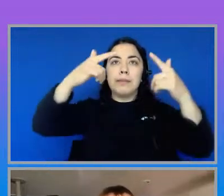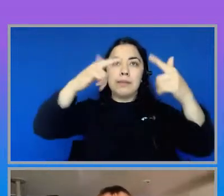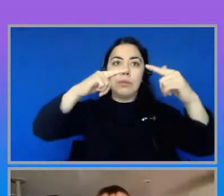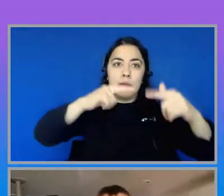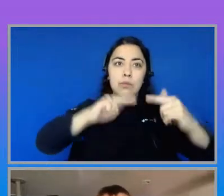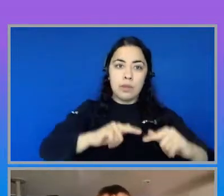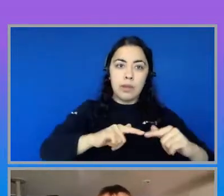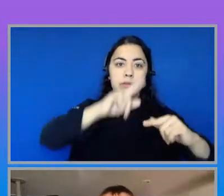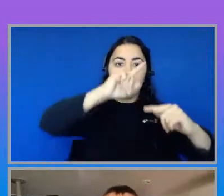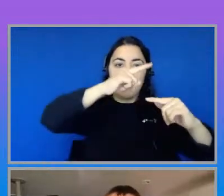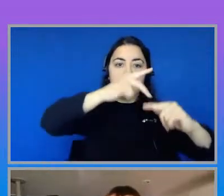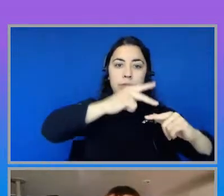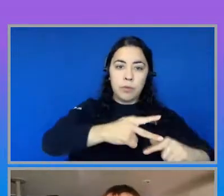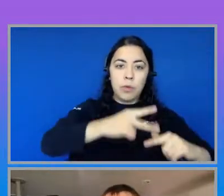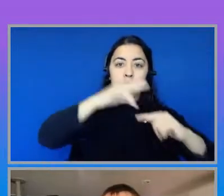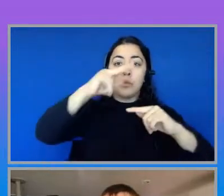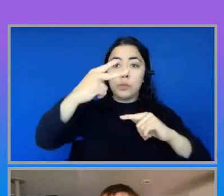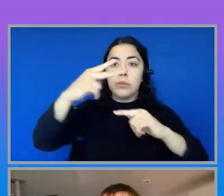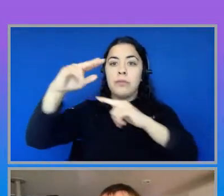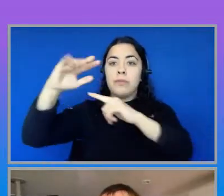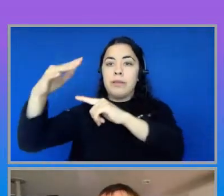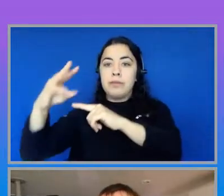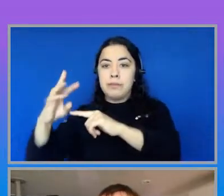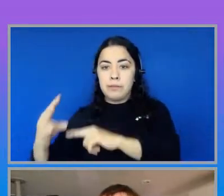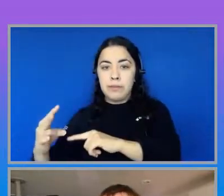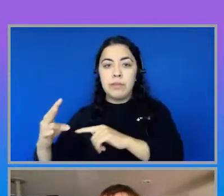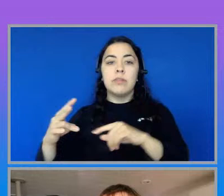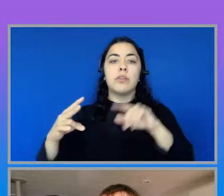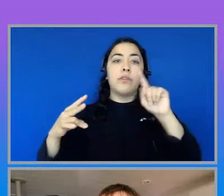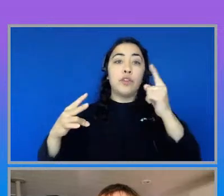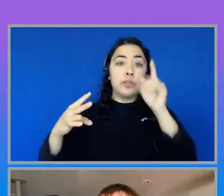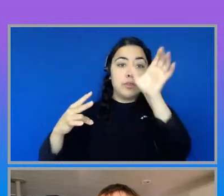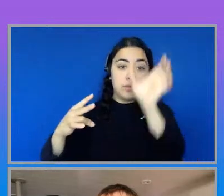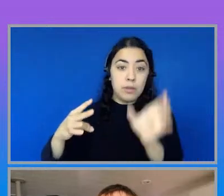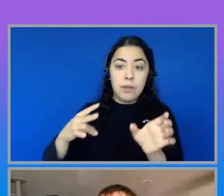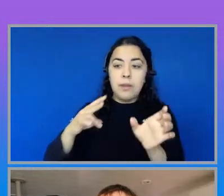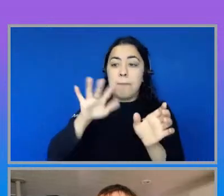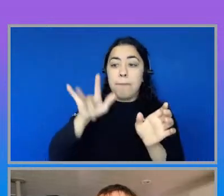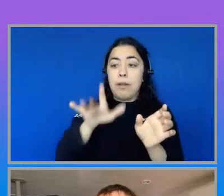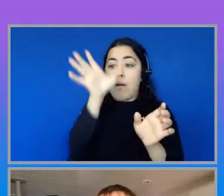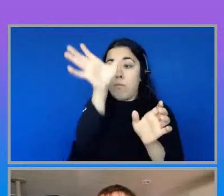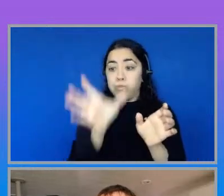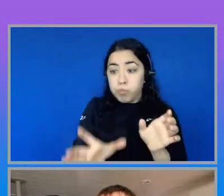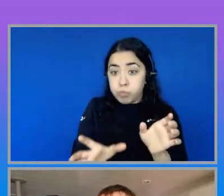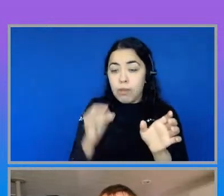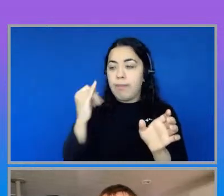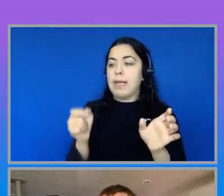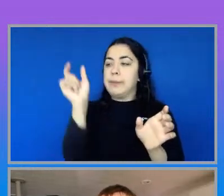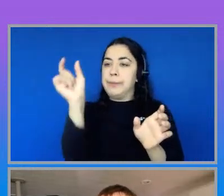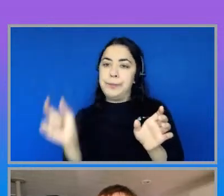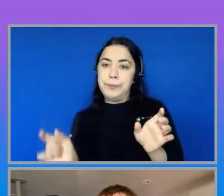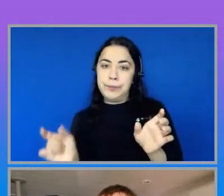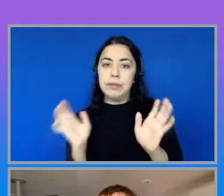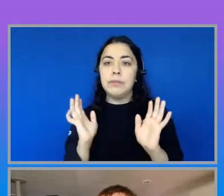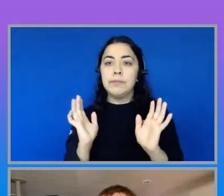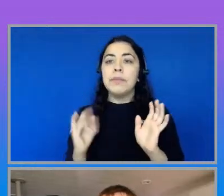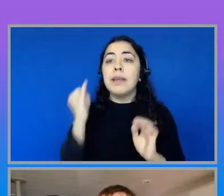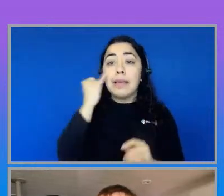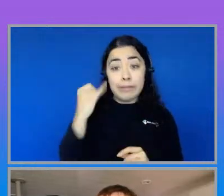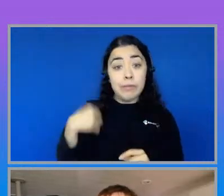first column top to bottom, then the middle column and then the